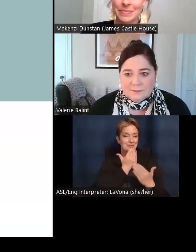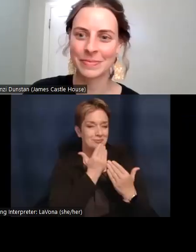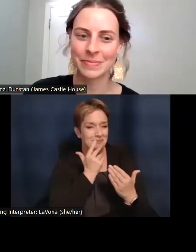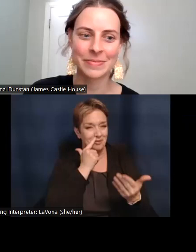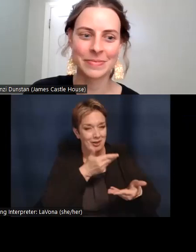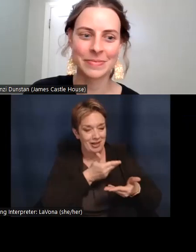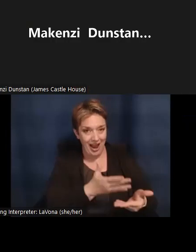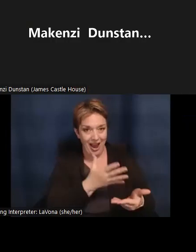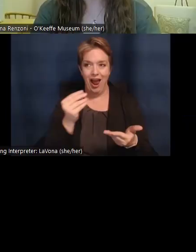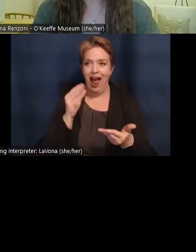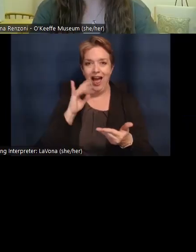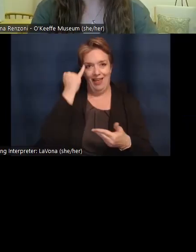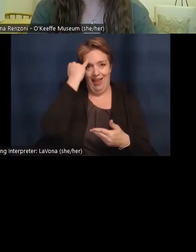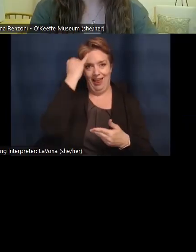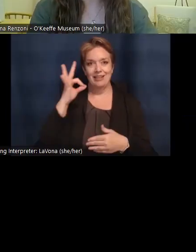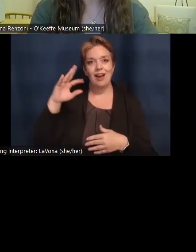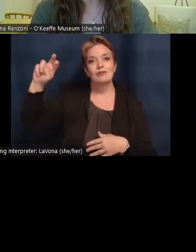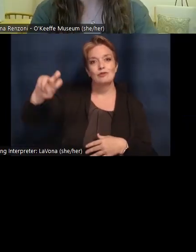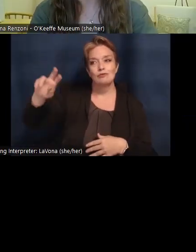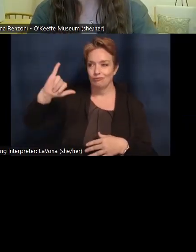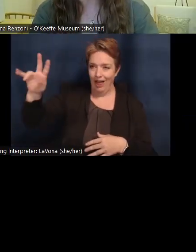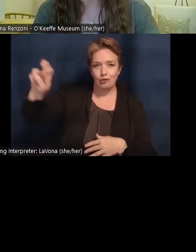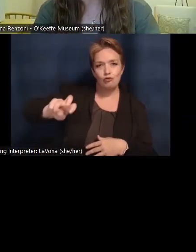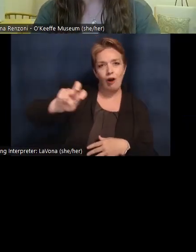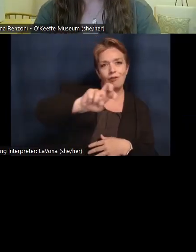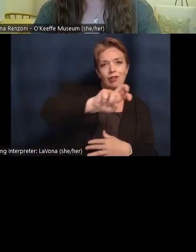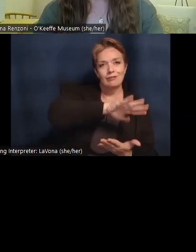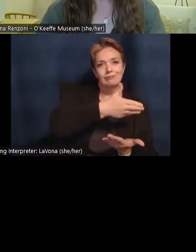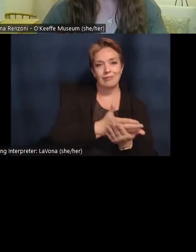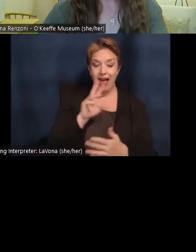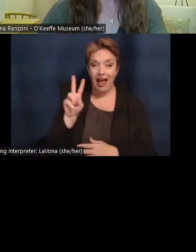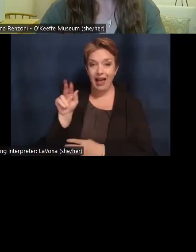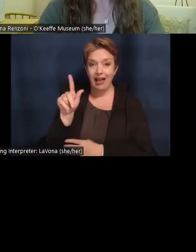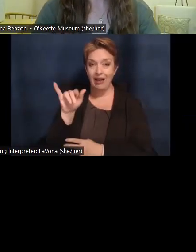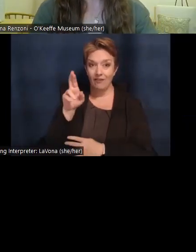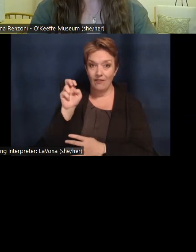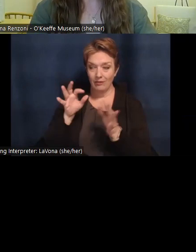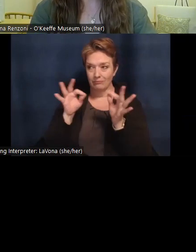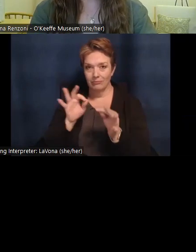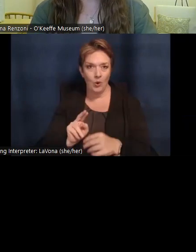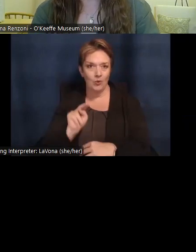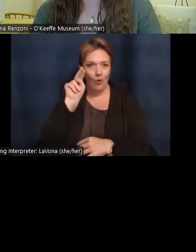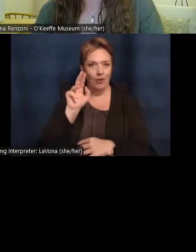and Valerie, thank you for all of those wonderful recommendations for exploring northern New Mexico.